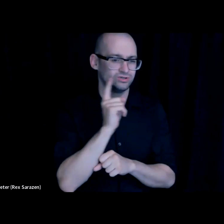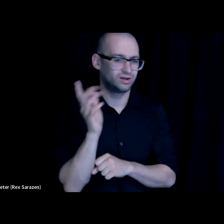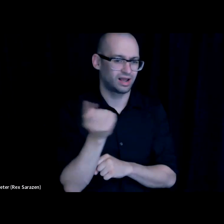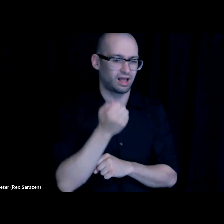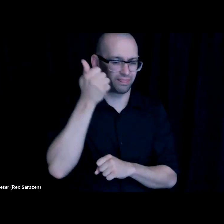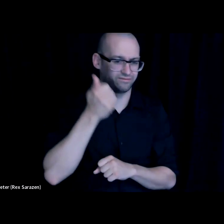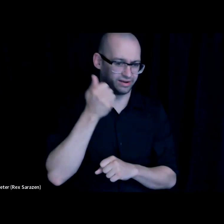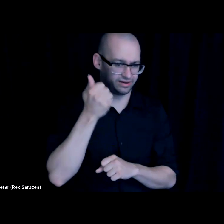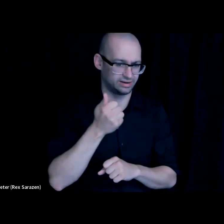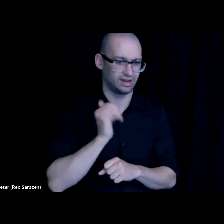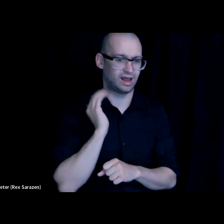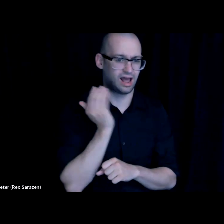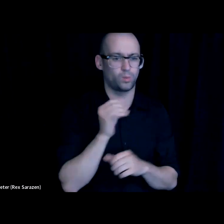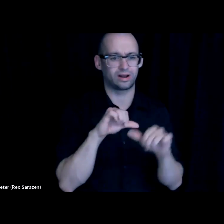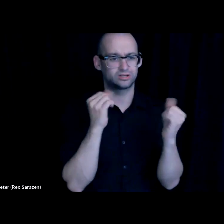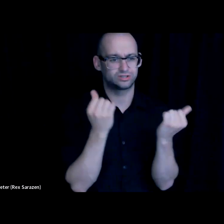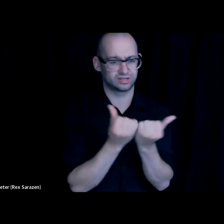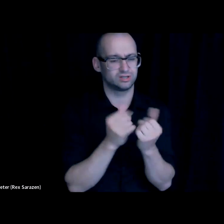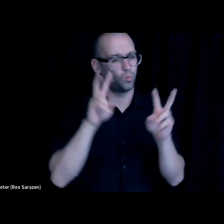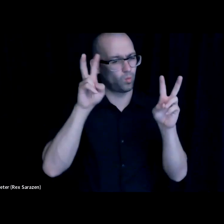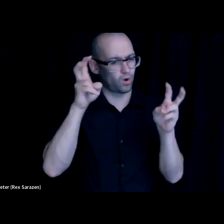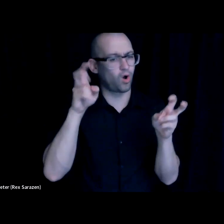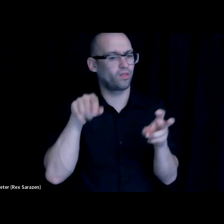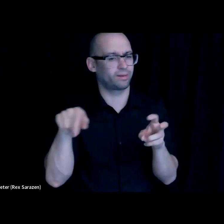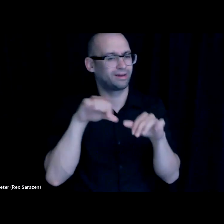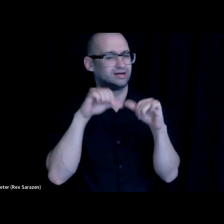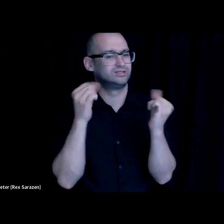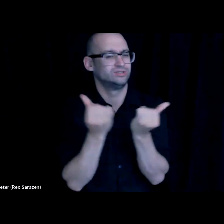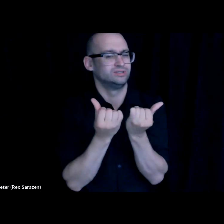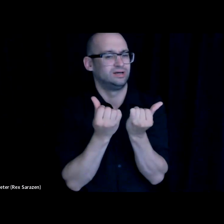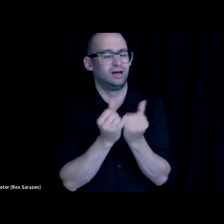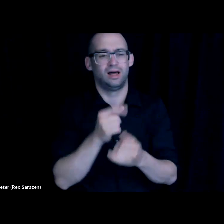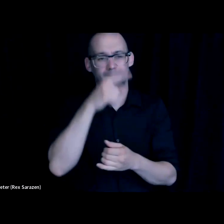need. So our agencies we call them agency so anytime because some of them are in K12